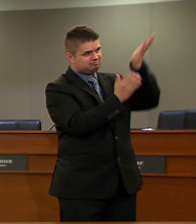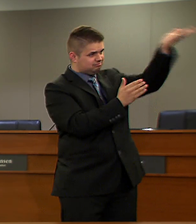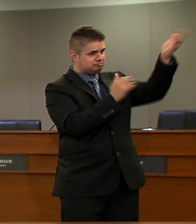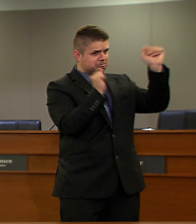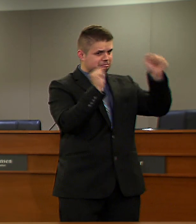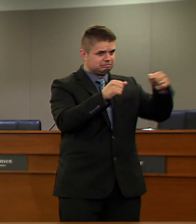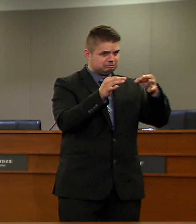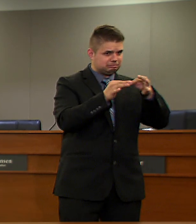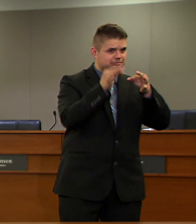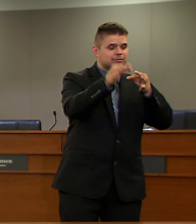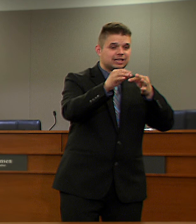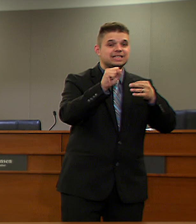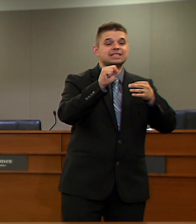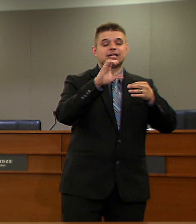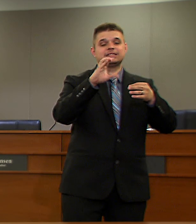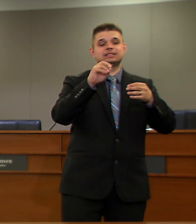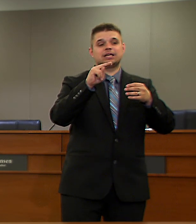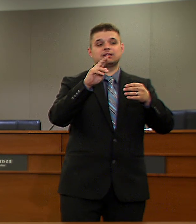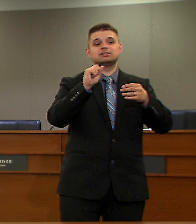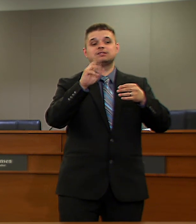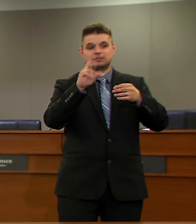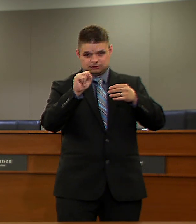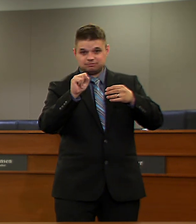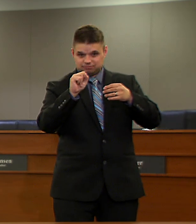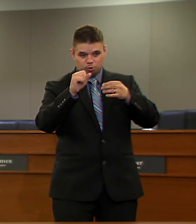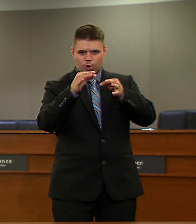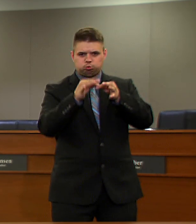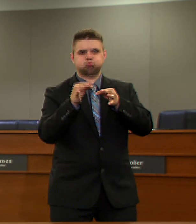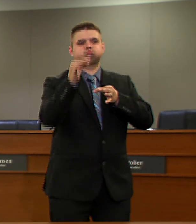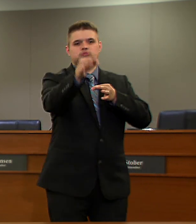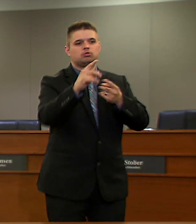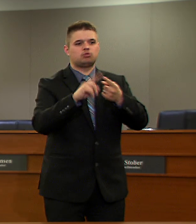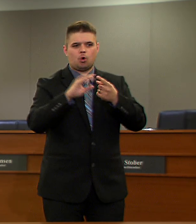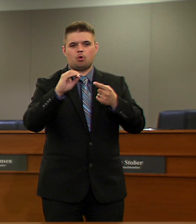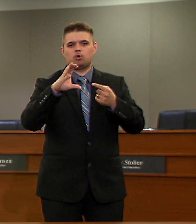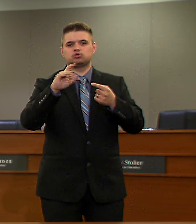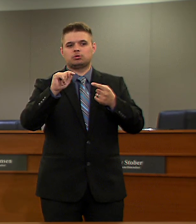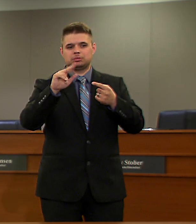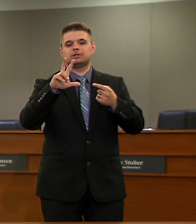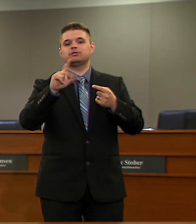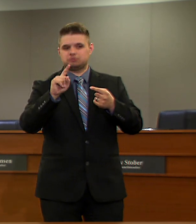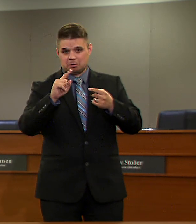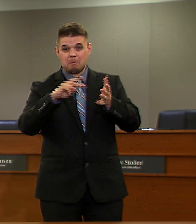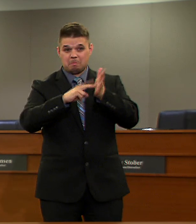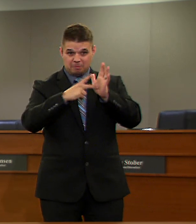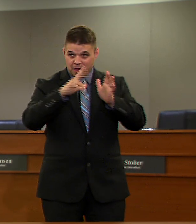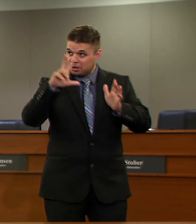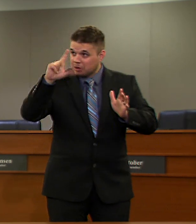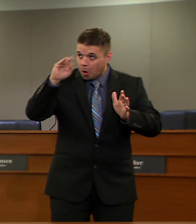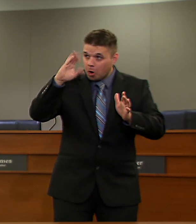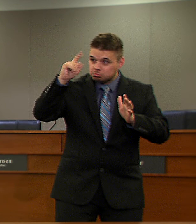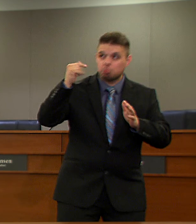But that doesn't mean you should delay. It's easier than ever to respond. It's vitally important for the